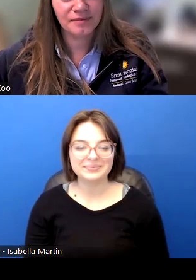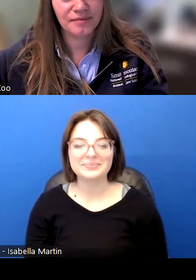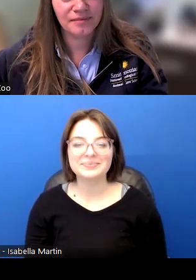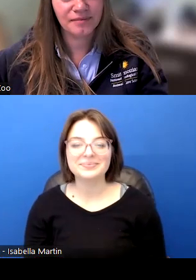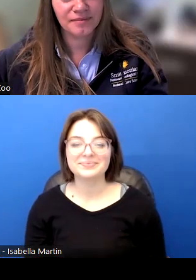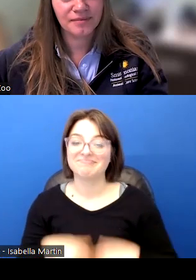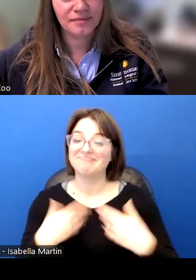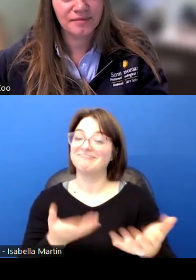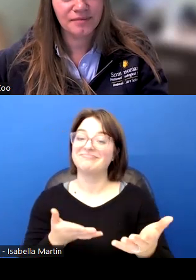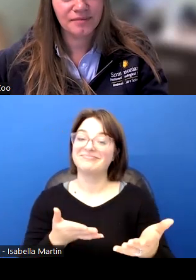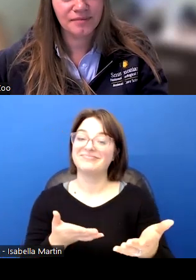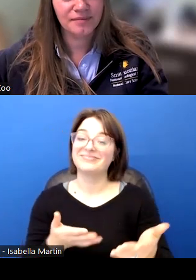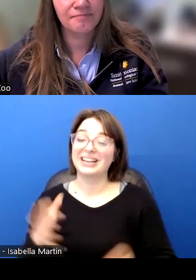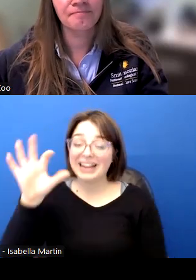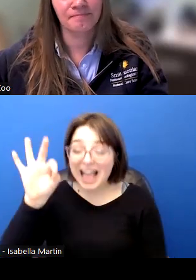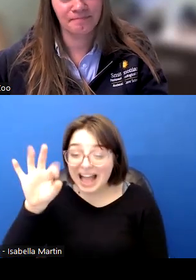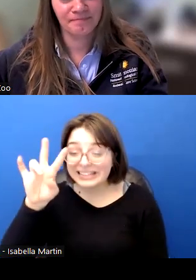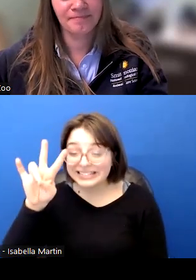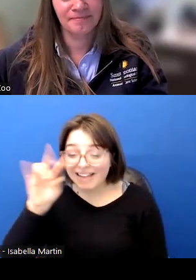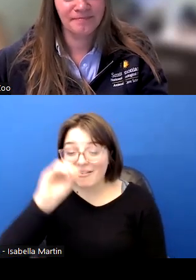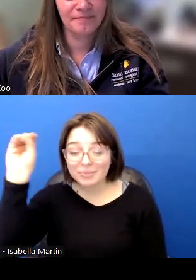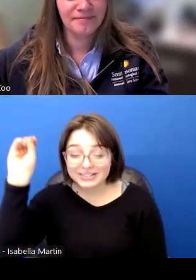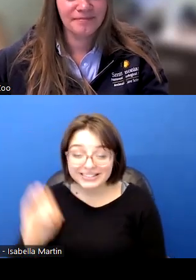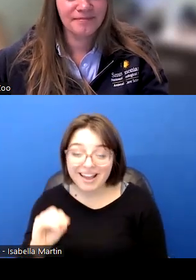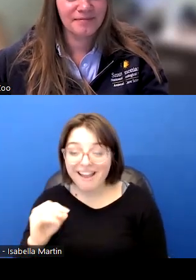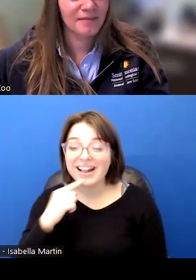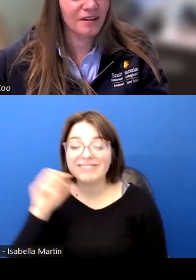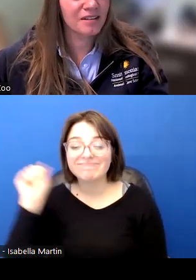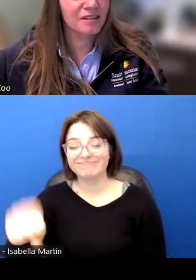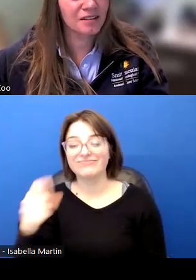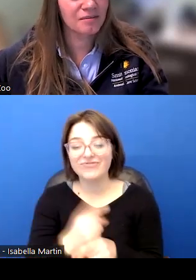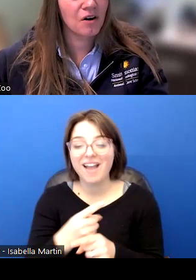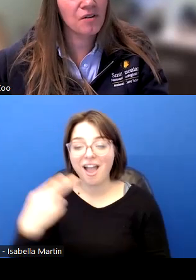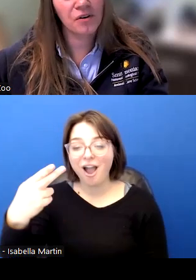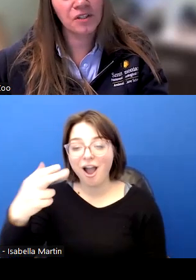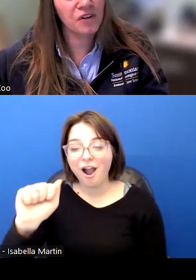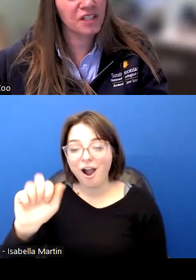Alright, we got it 97 percent said Harbor seal. Excellent. >>Erin: Although, those of you that